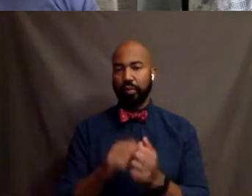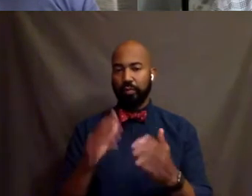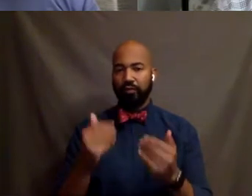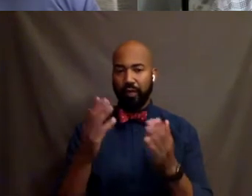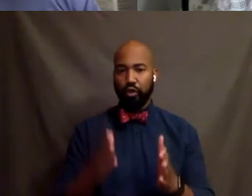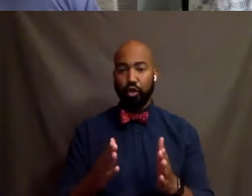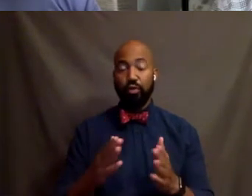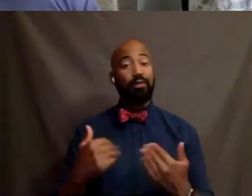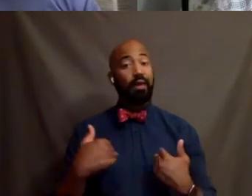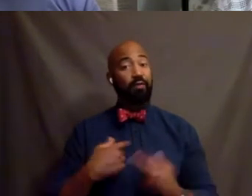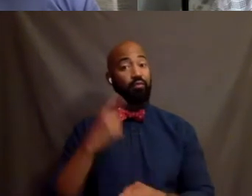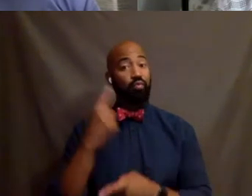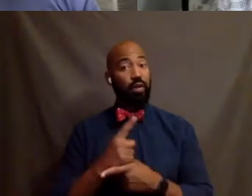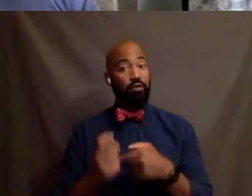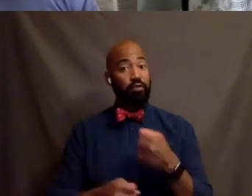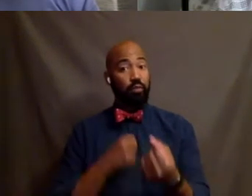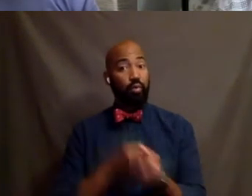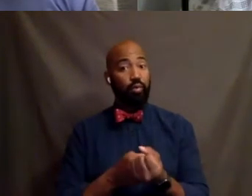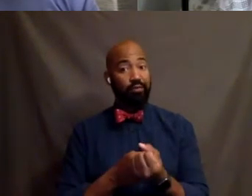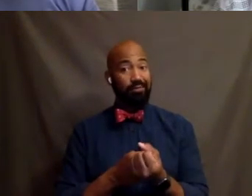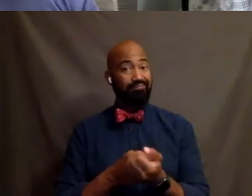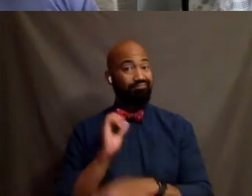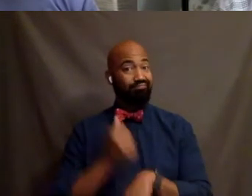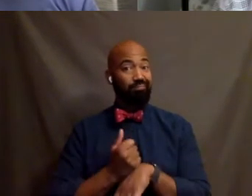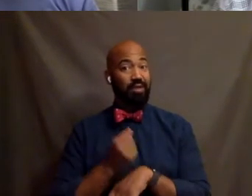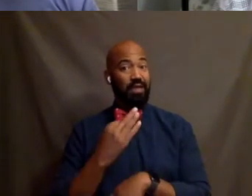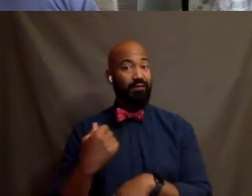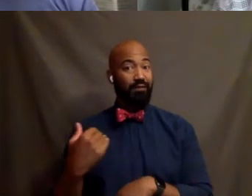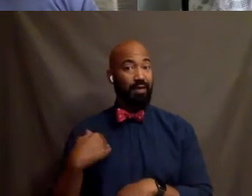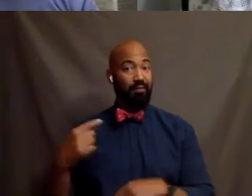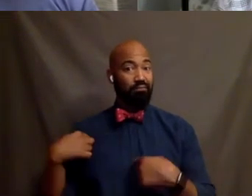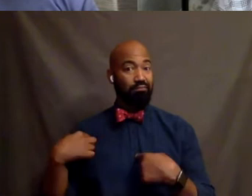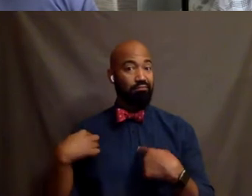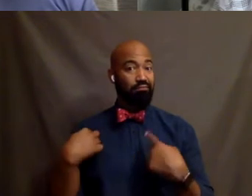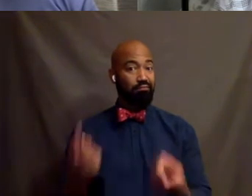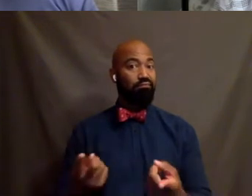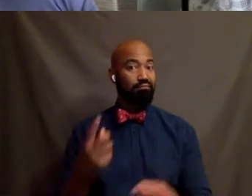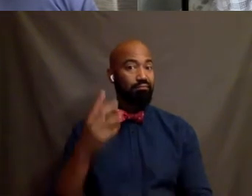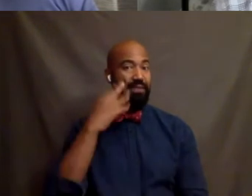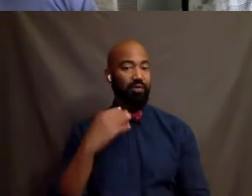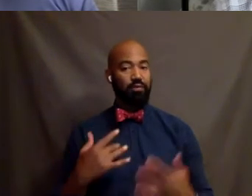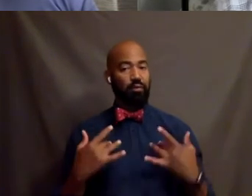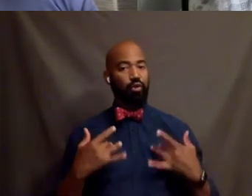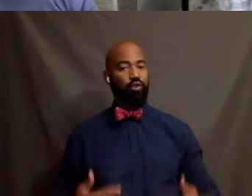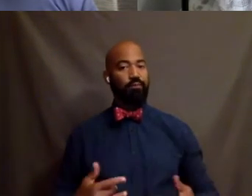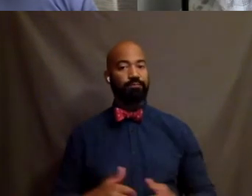if you have struggled with depression and anxiety for some time. Excellent. And just to anecdotally add,